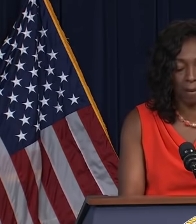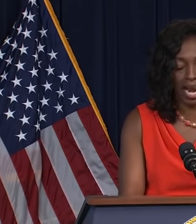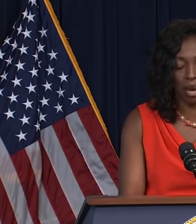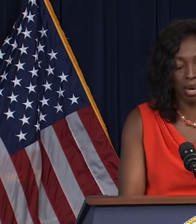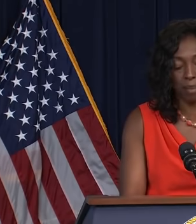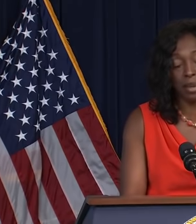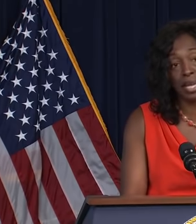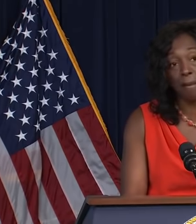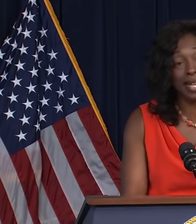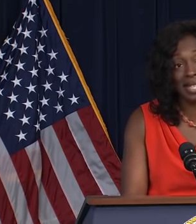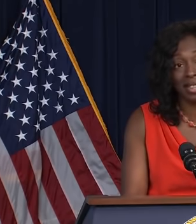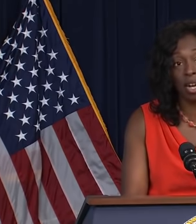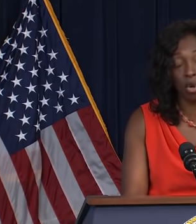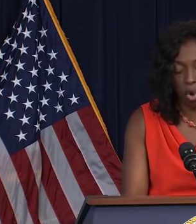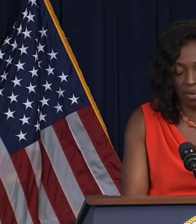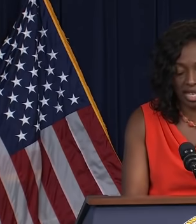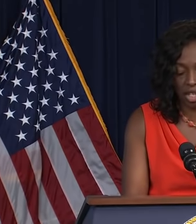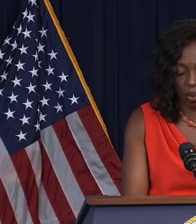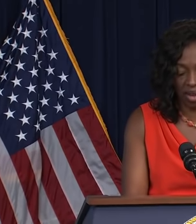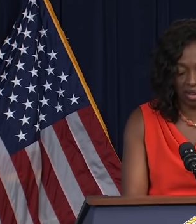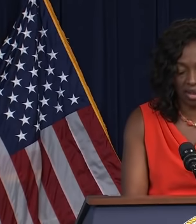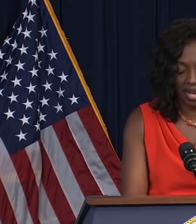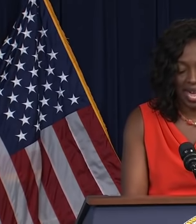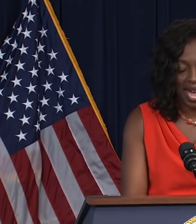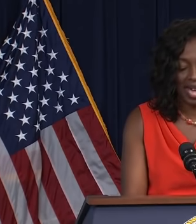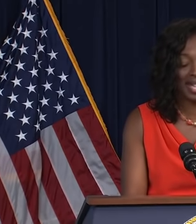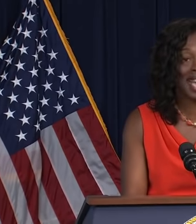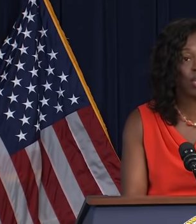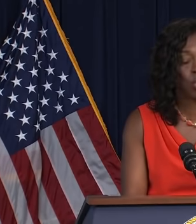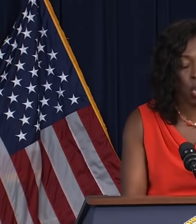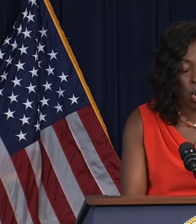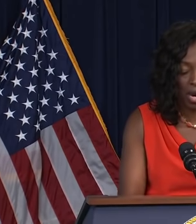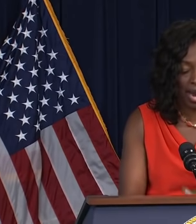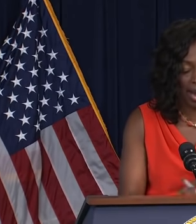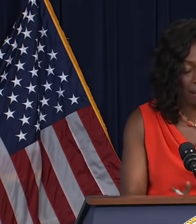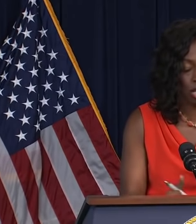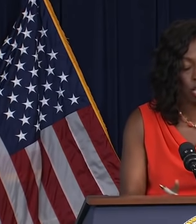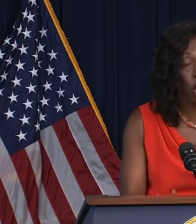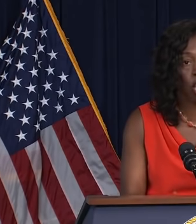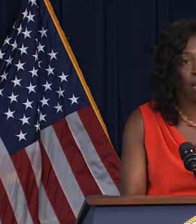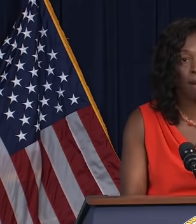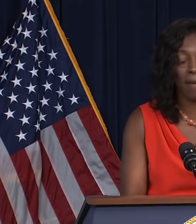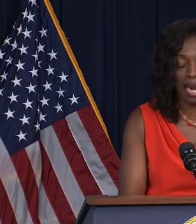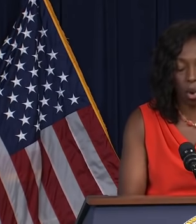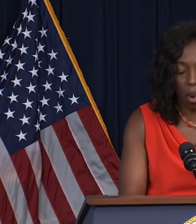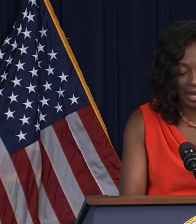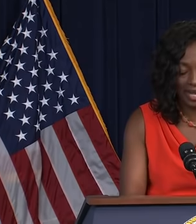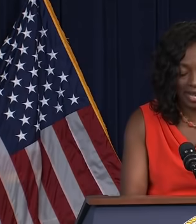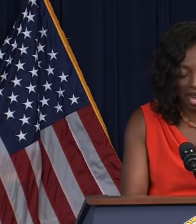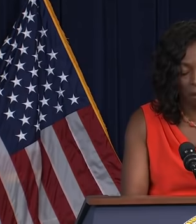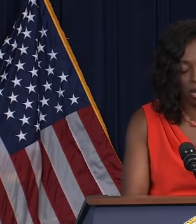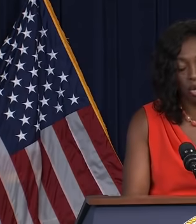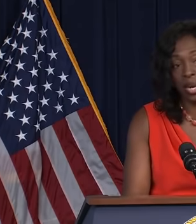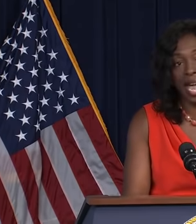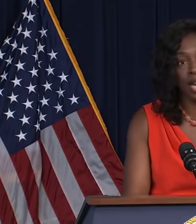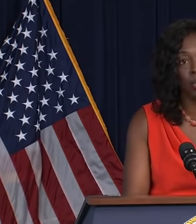at this. Yes I know it's solo when I come up on that one